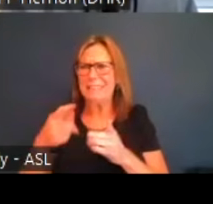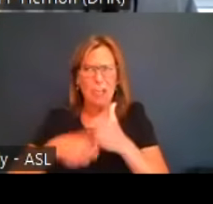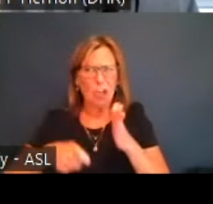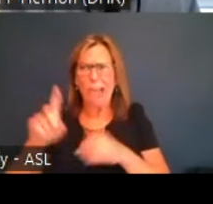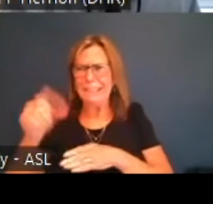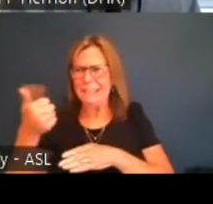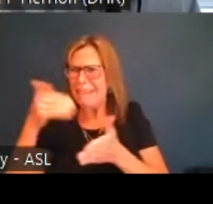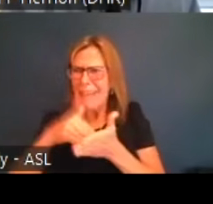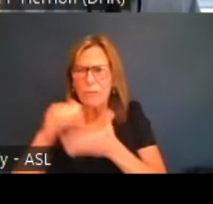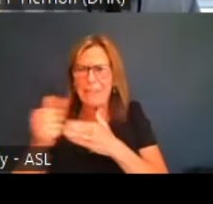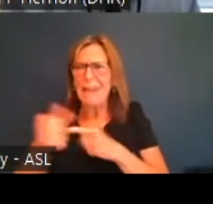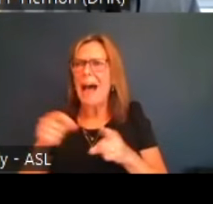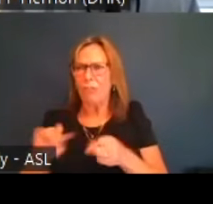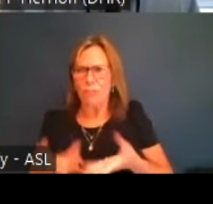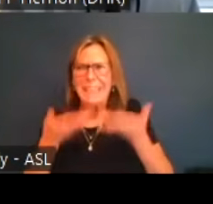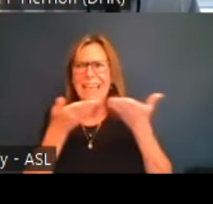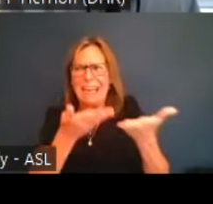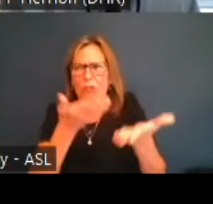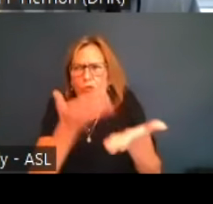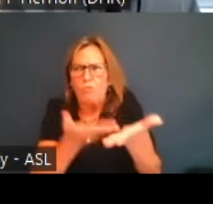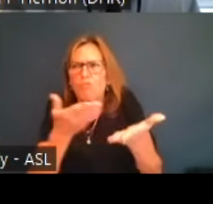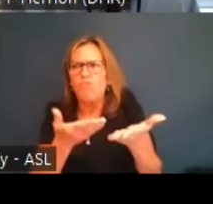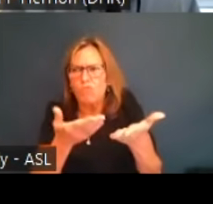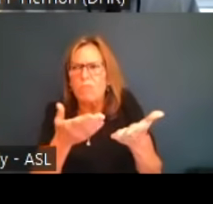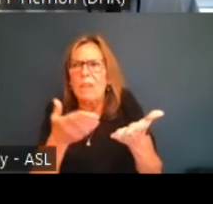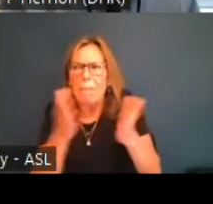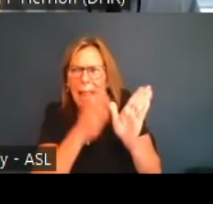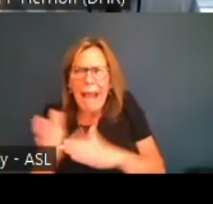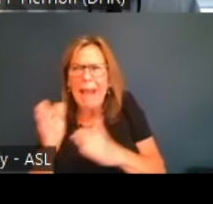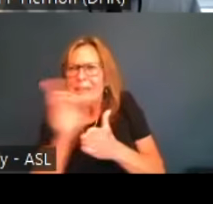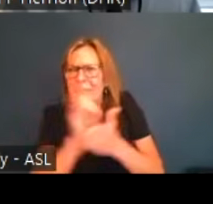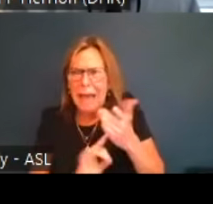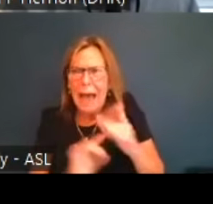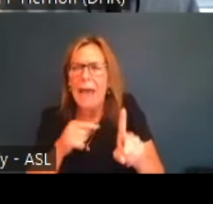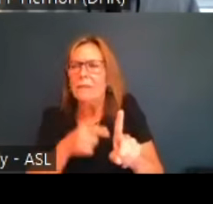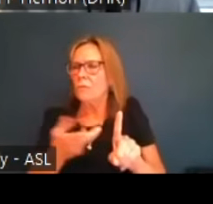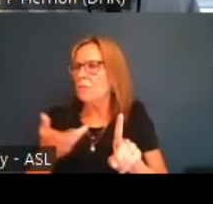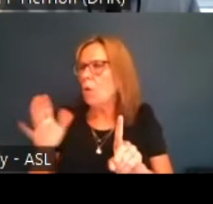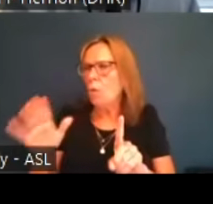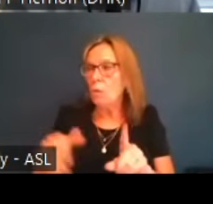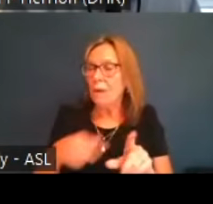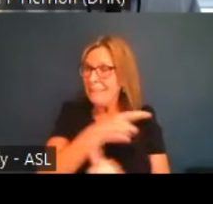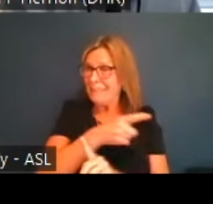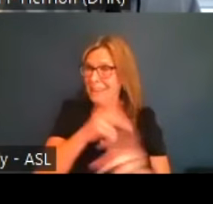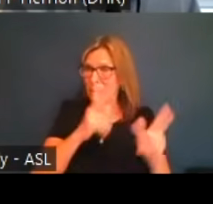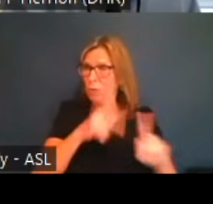with the disability to come to us and say hey, we hired an architect, First, the business owners aren't probably going